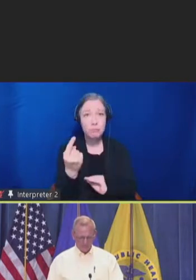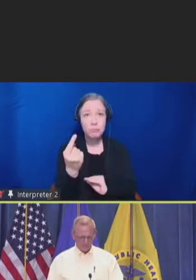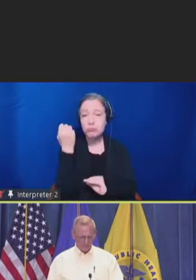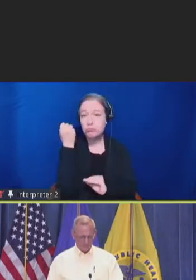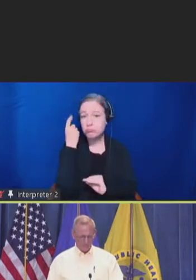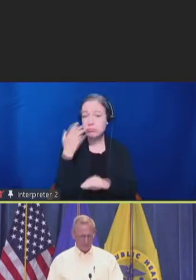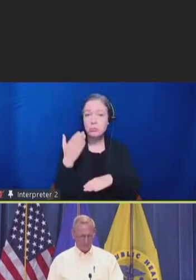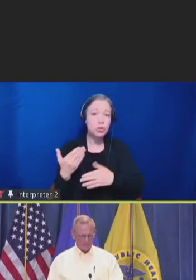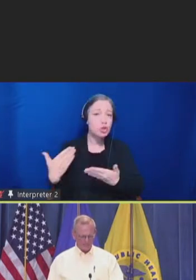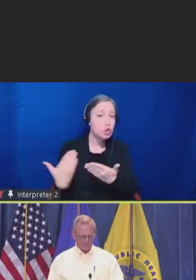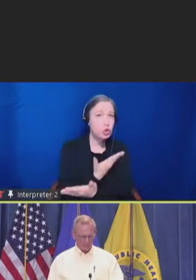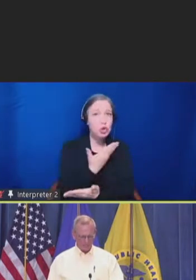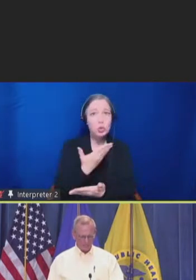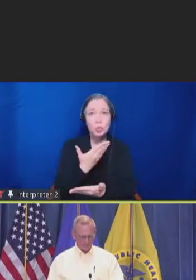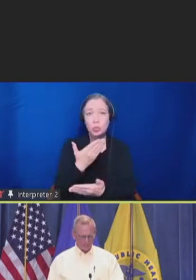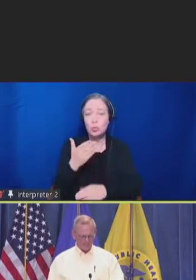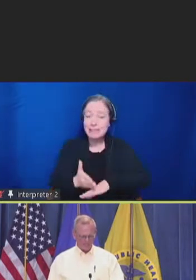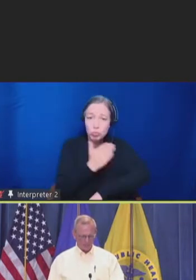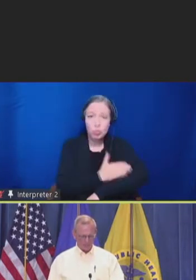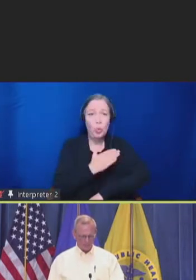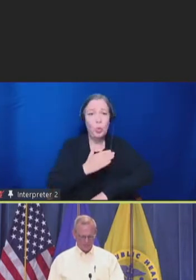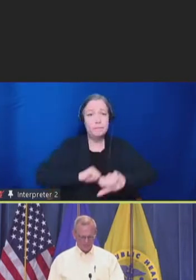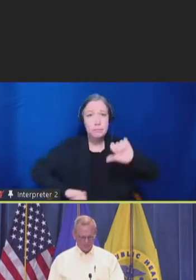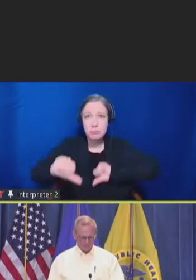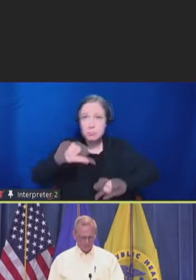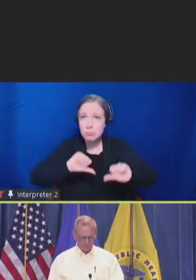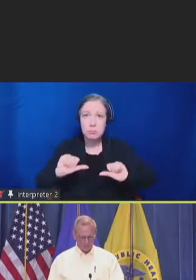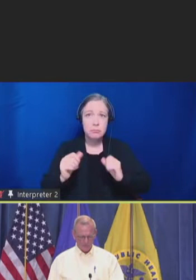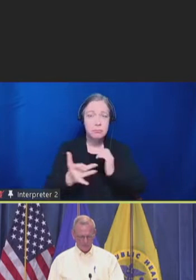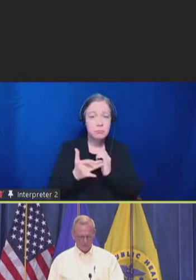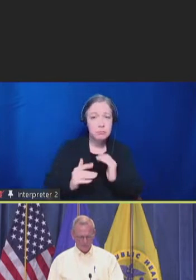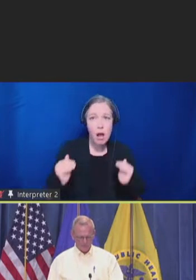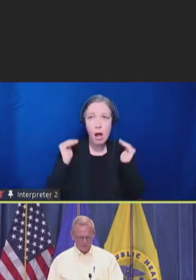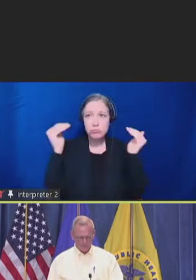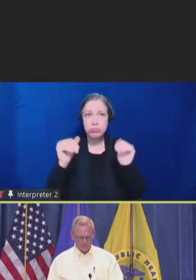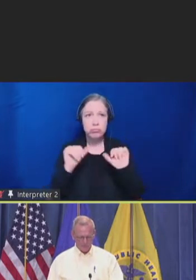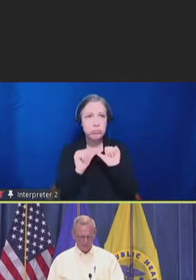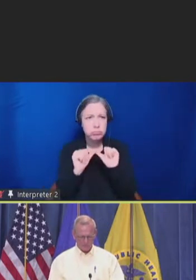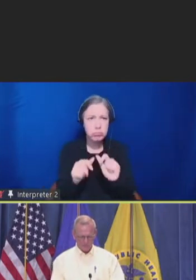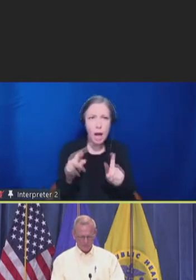be continually applied in support of vaccine safety research and surveillance.